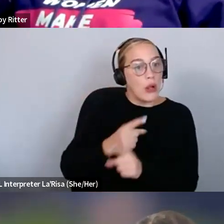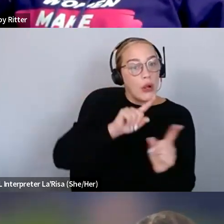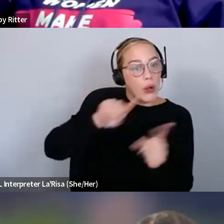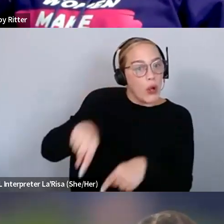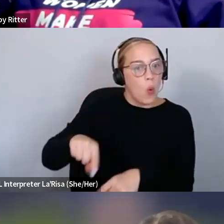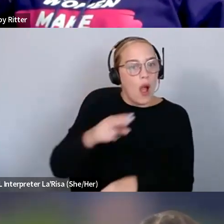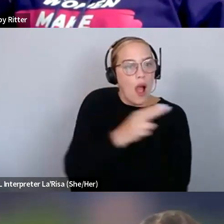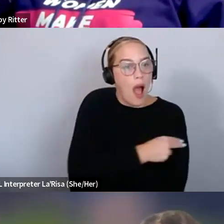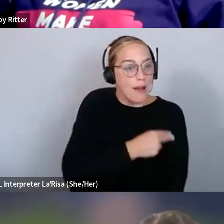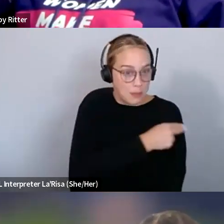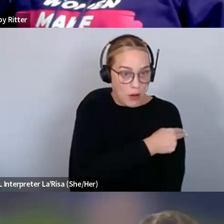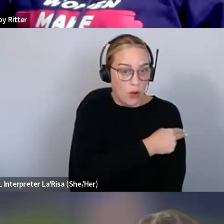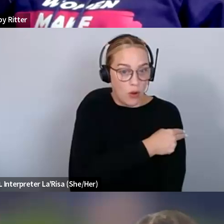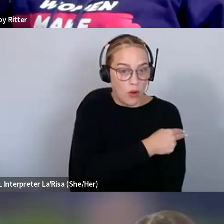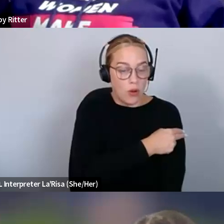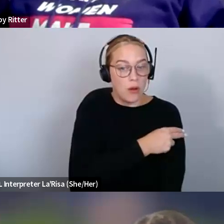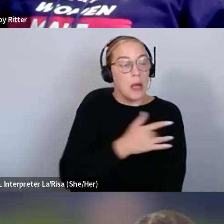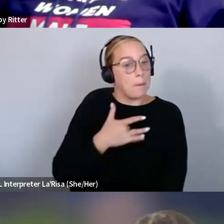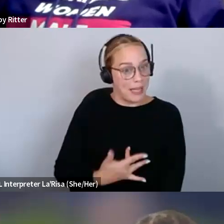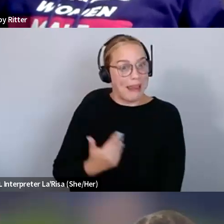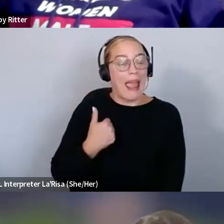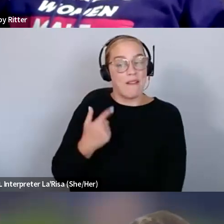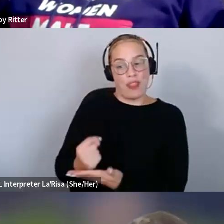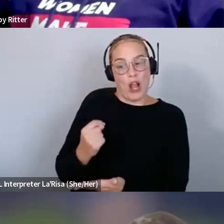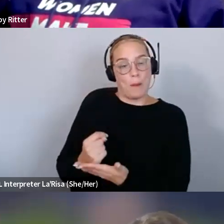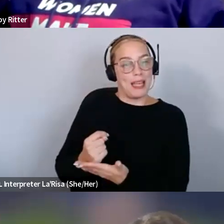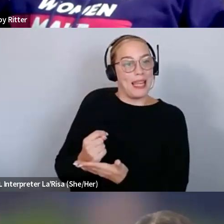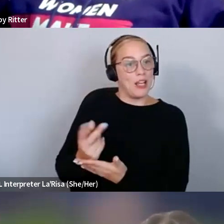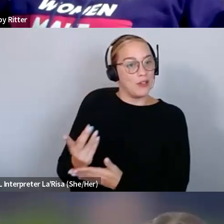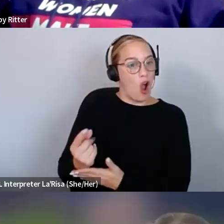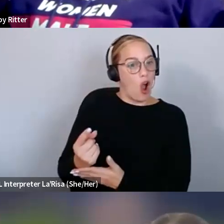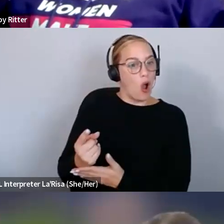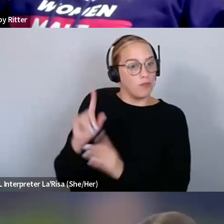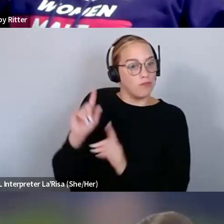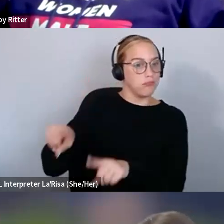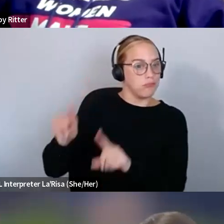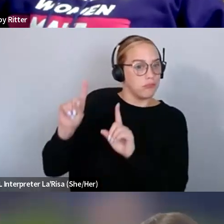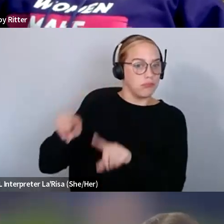I would also like to point out the dogs regularly go to